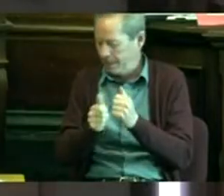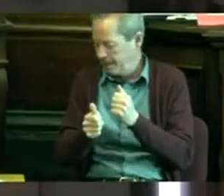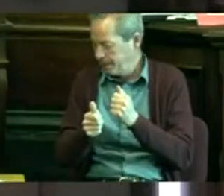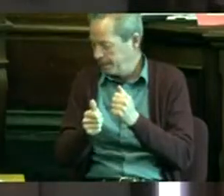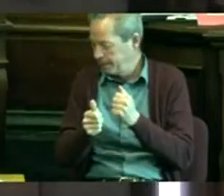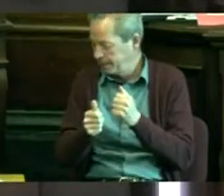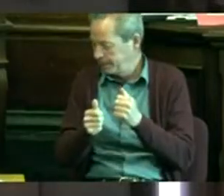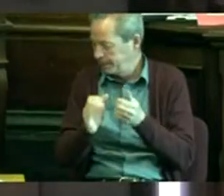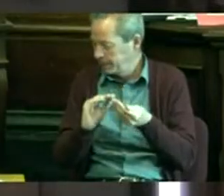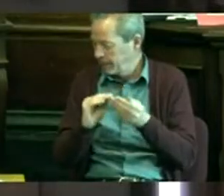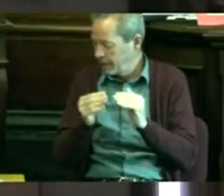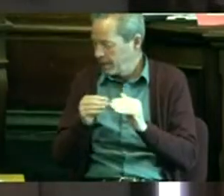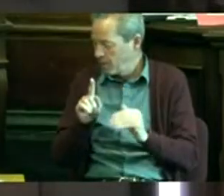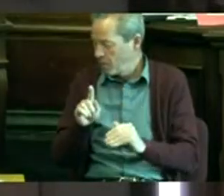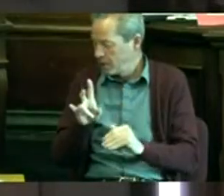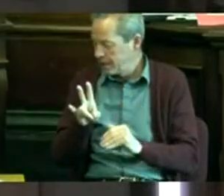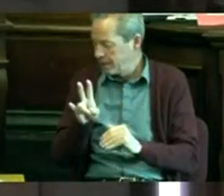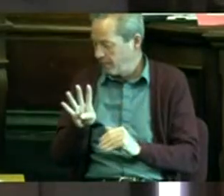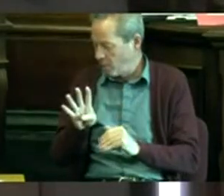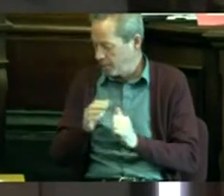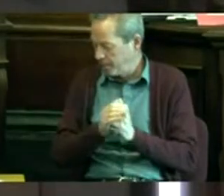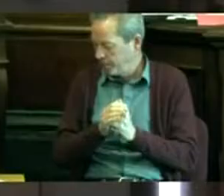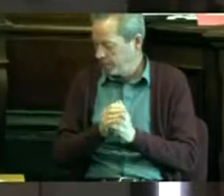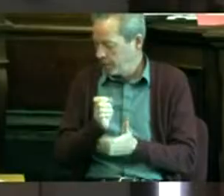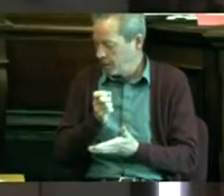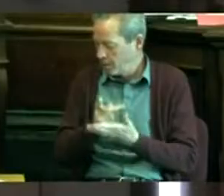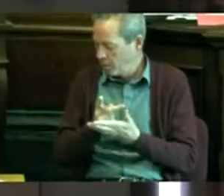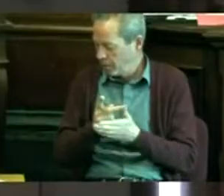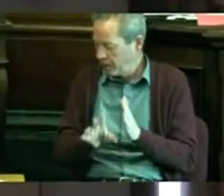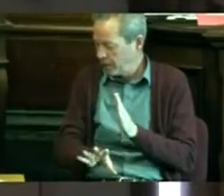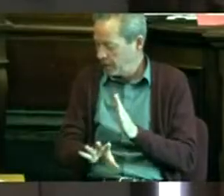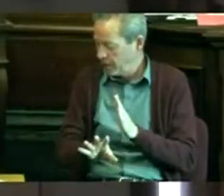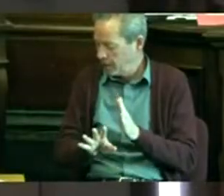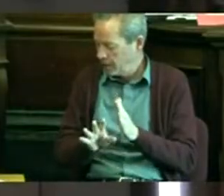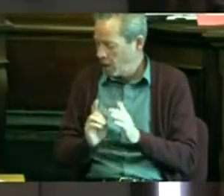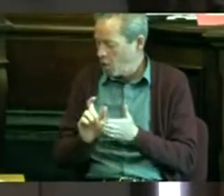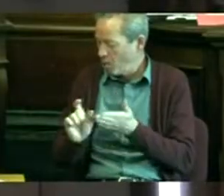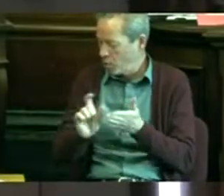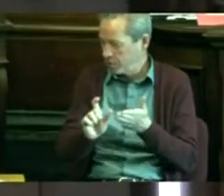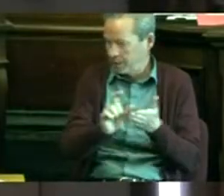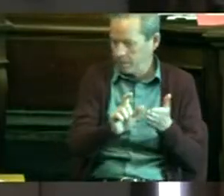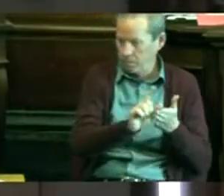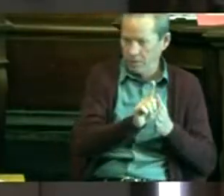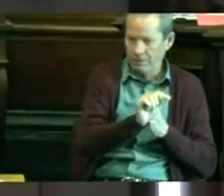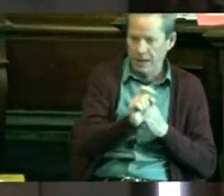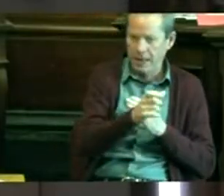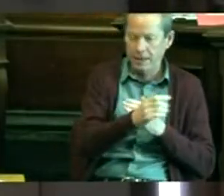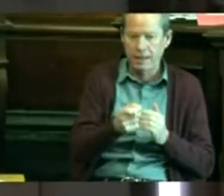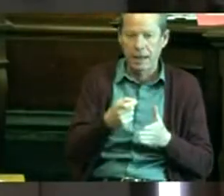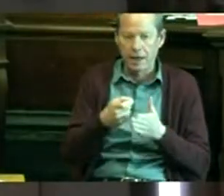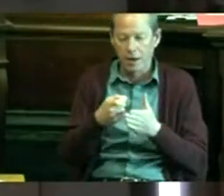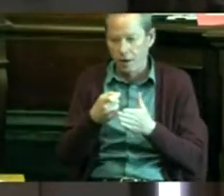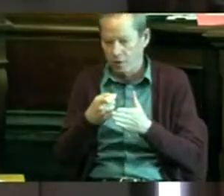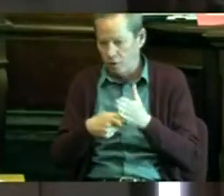and seconded. All in favor, please say aye. Aye. Any opposed? Motion carries.